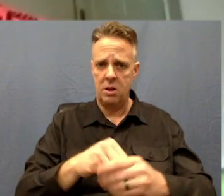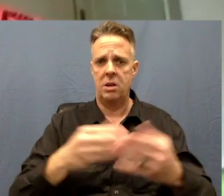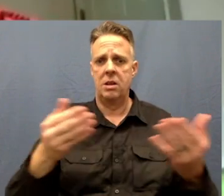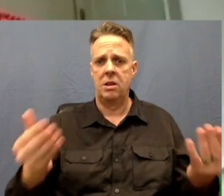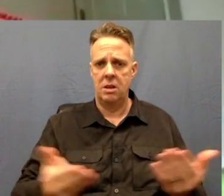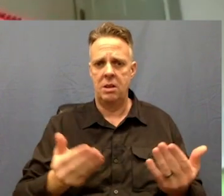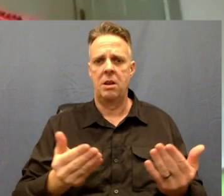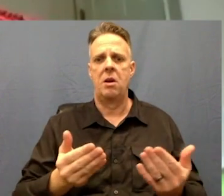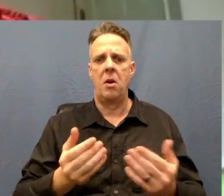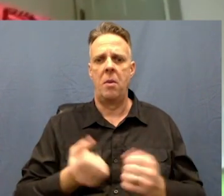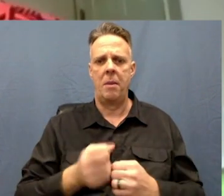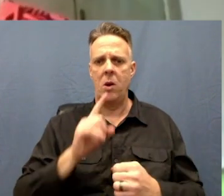OF THE MAKING THE ECONOMIC WHEELS TURN HERE IN OREGON.